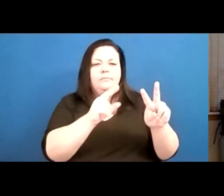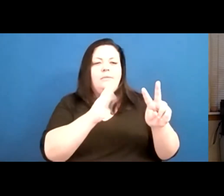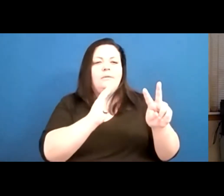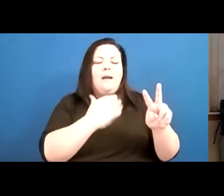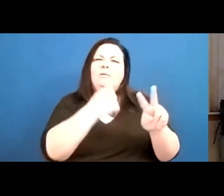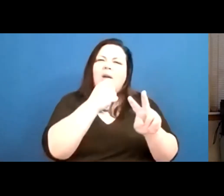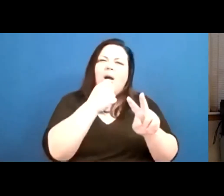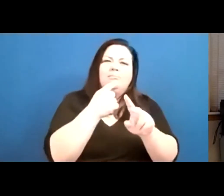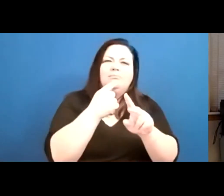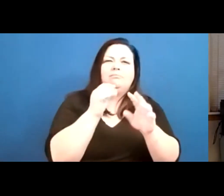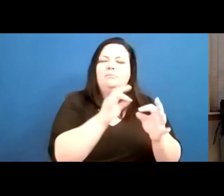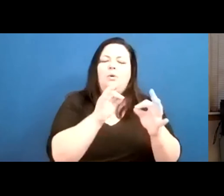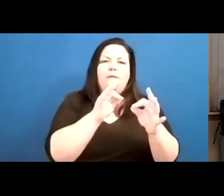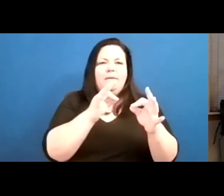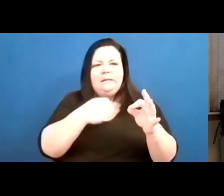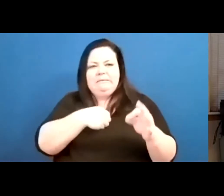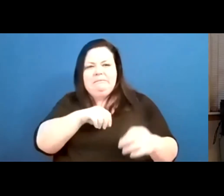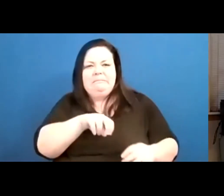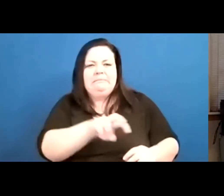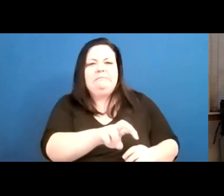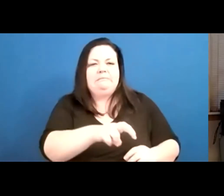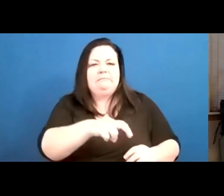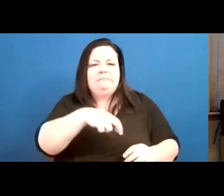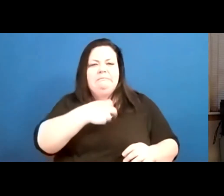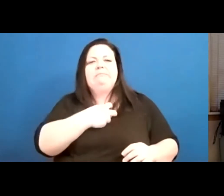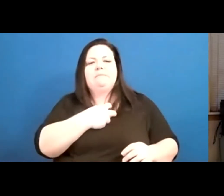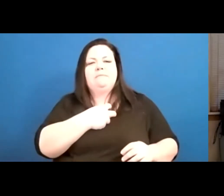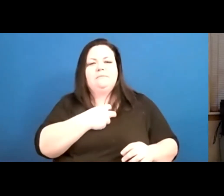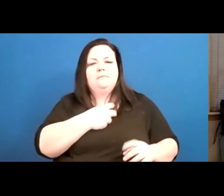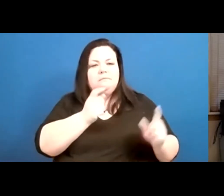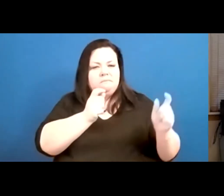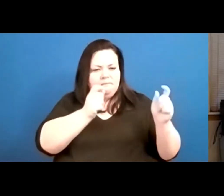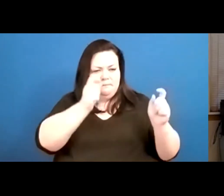transference of inflected syllable/ and raised eyebrow,